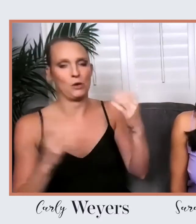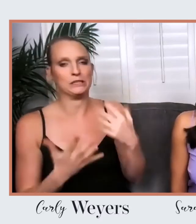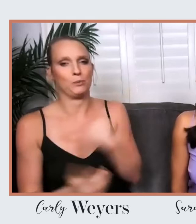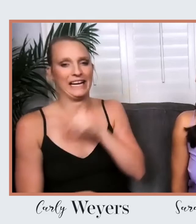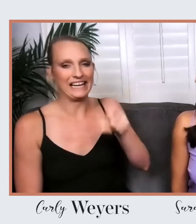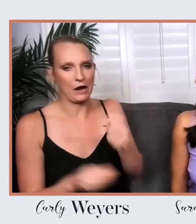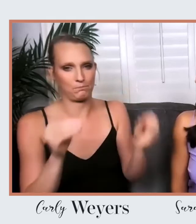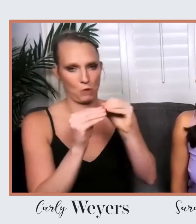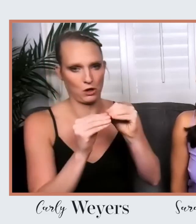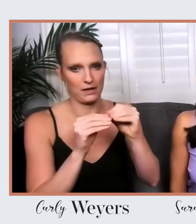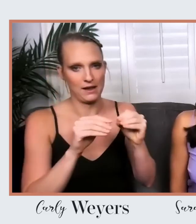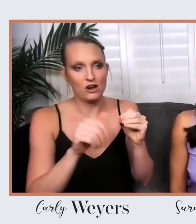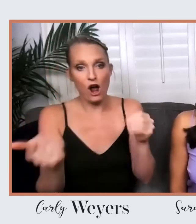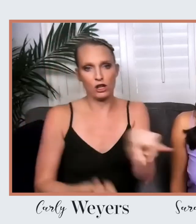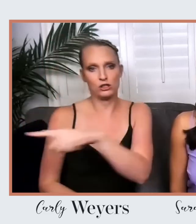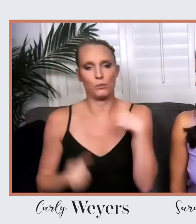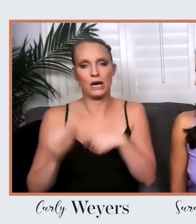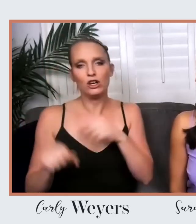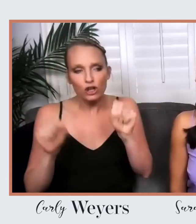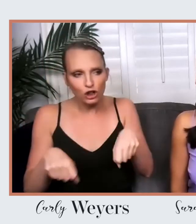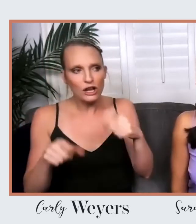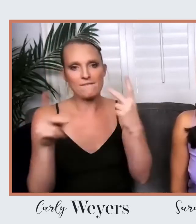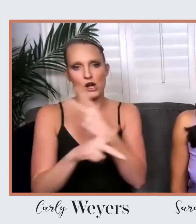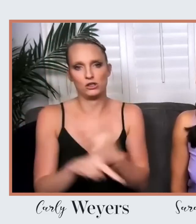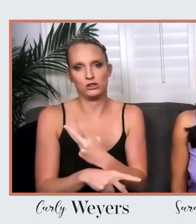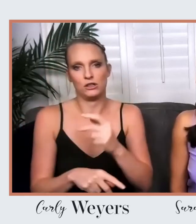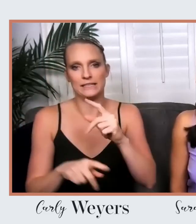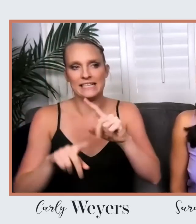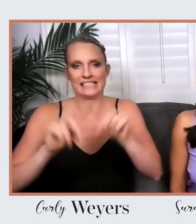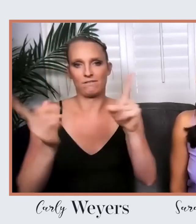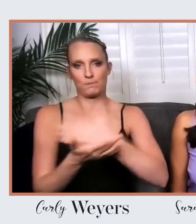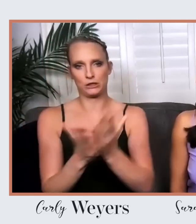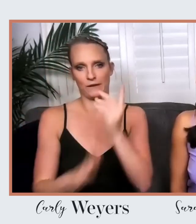which is what we need more, those other things you could, you know, they could figure out a different budget